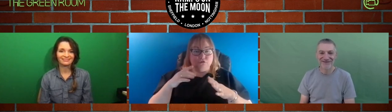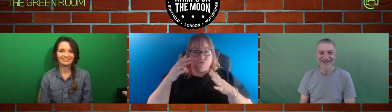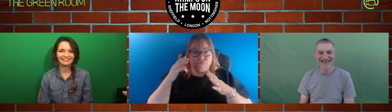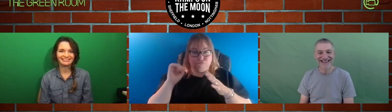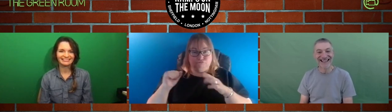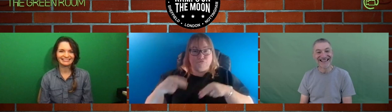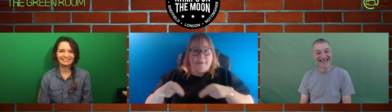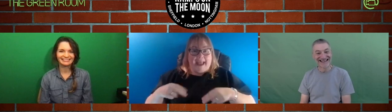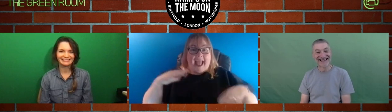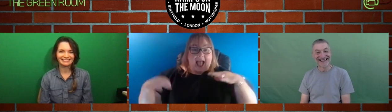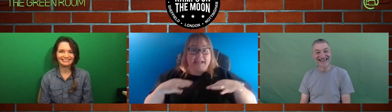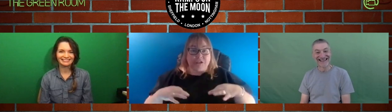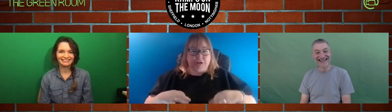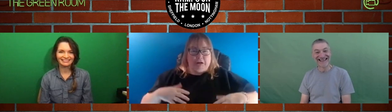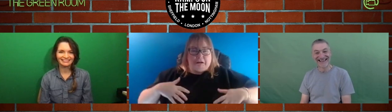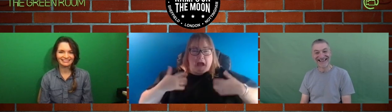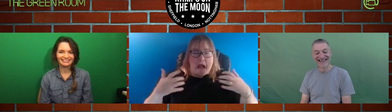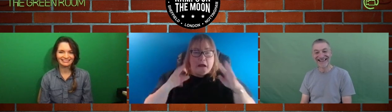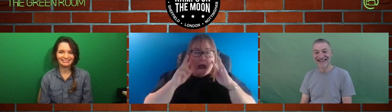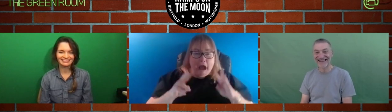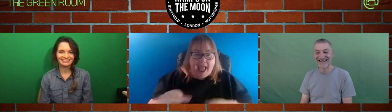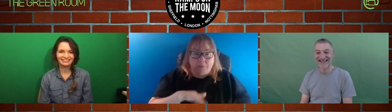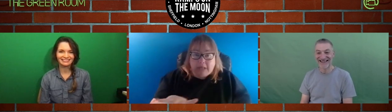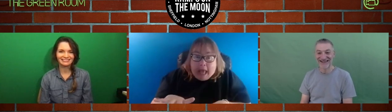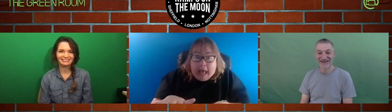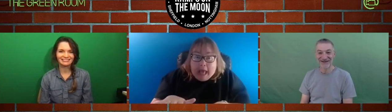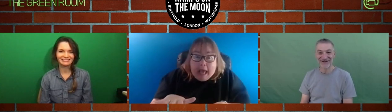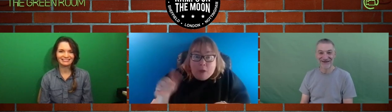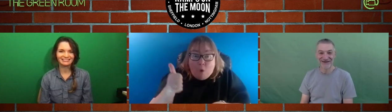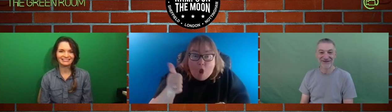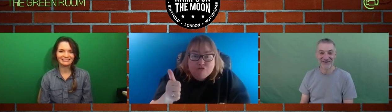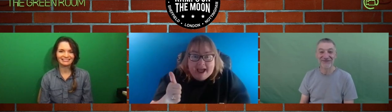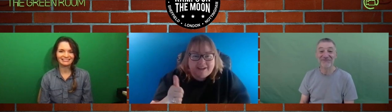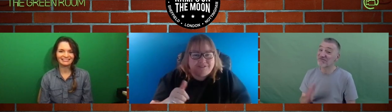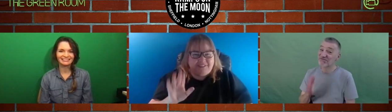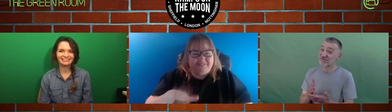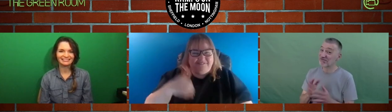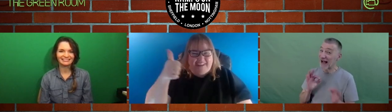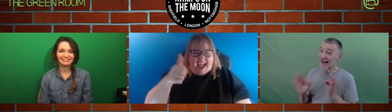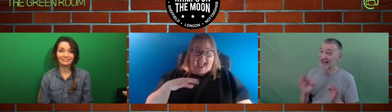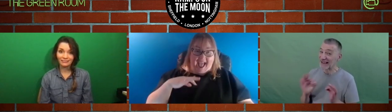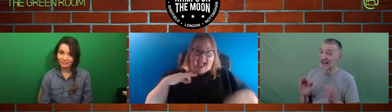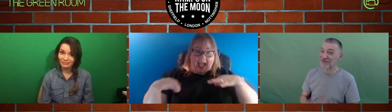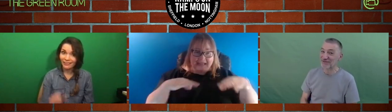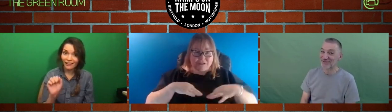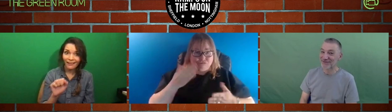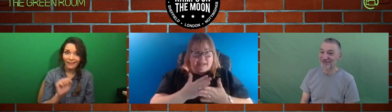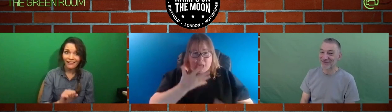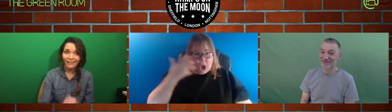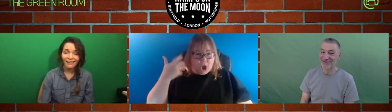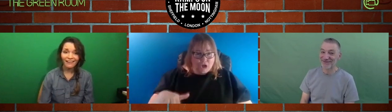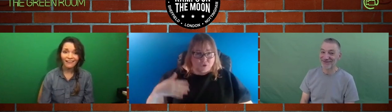Are you all right? And actually just acting. Just a very good actor.